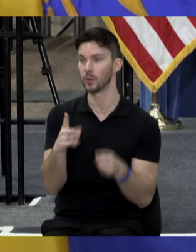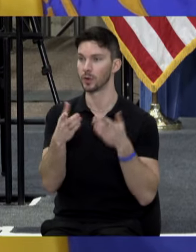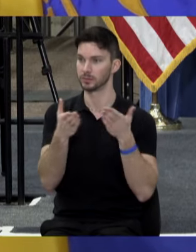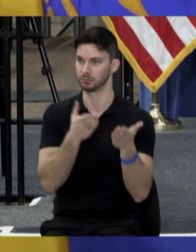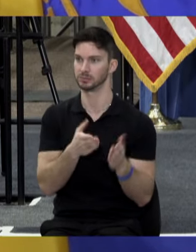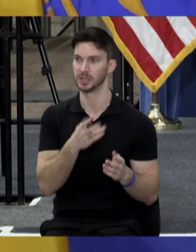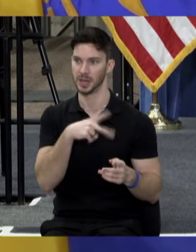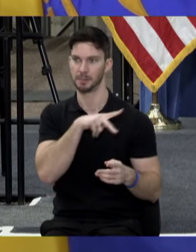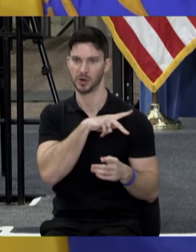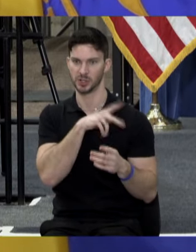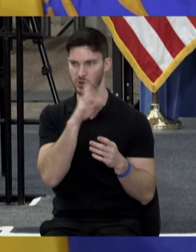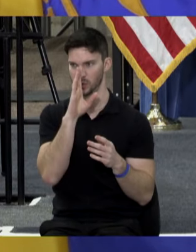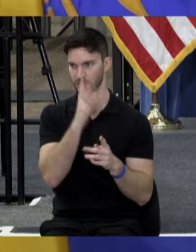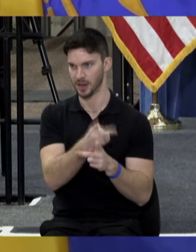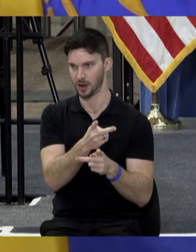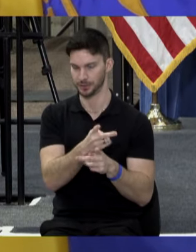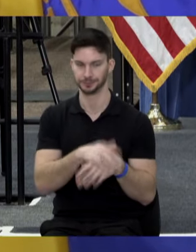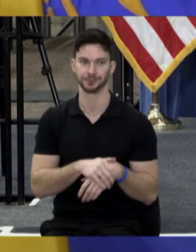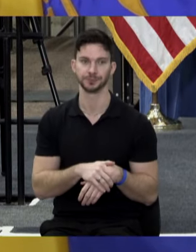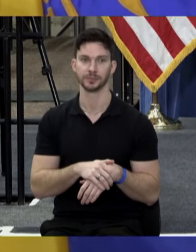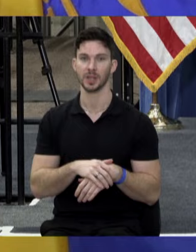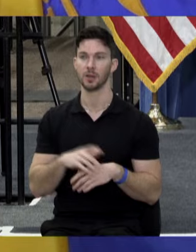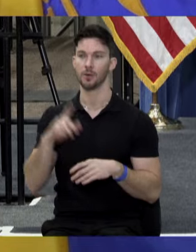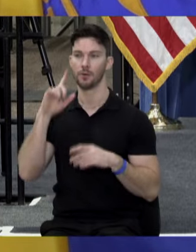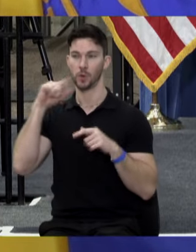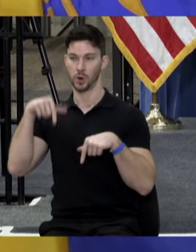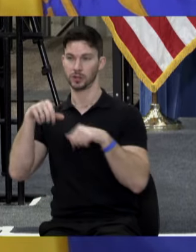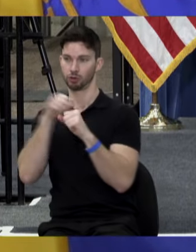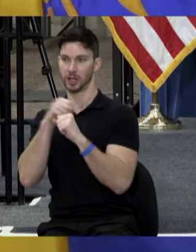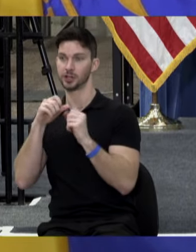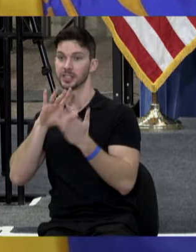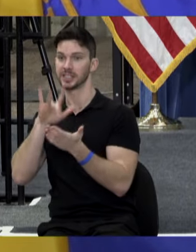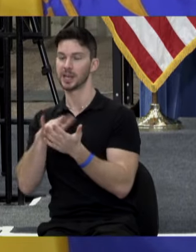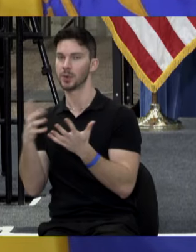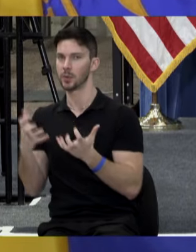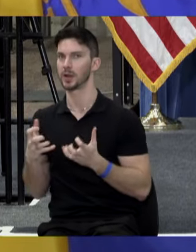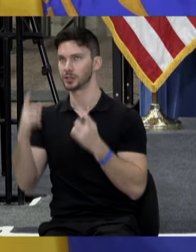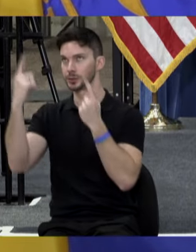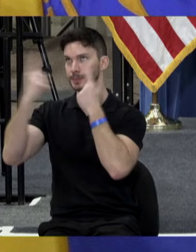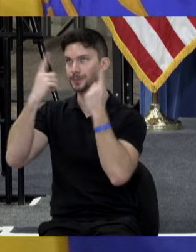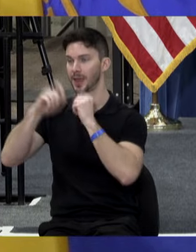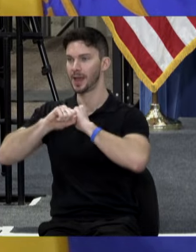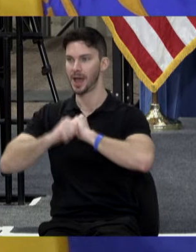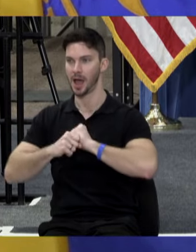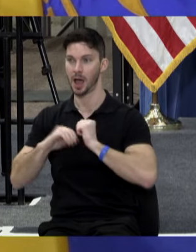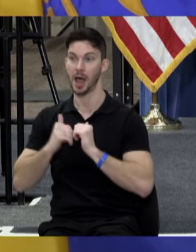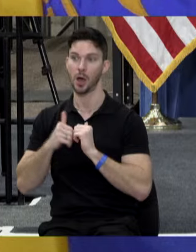At the Strategy Center, we want to see how AI can enhance job quality so that